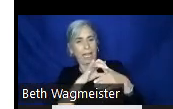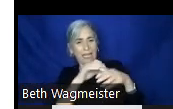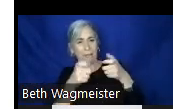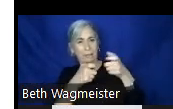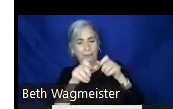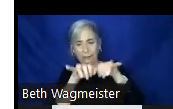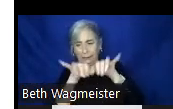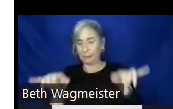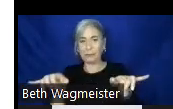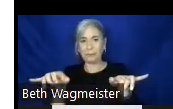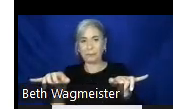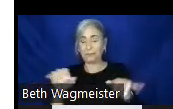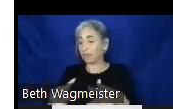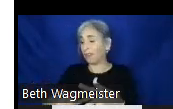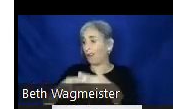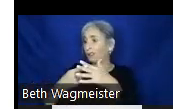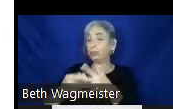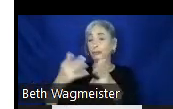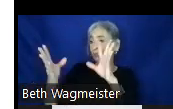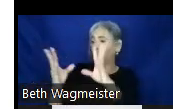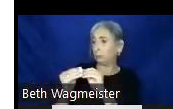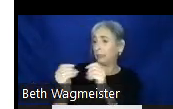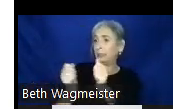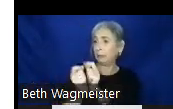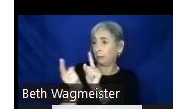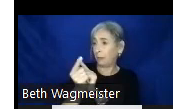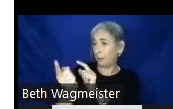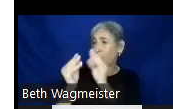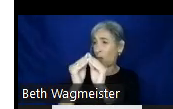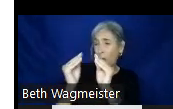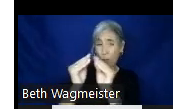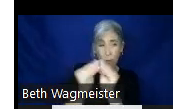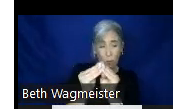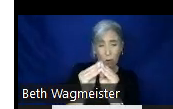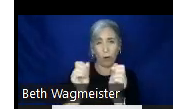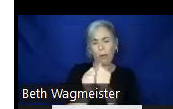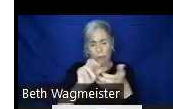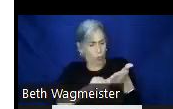I started to meet Hidde more and more when we were doing a research project a couple of years